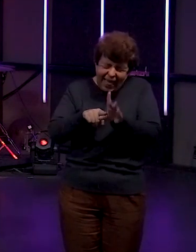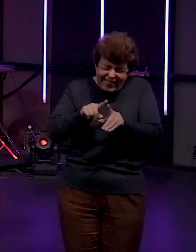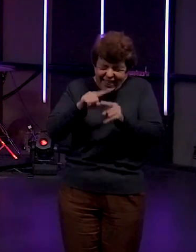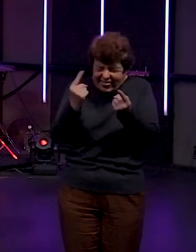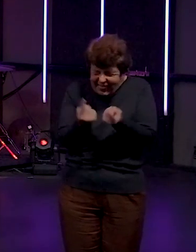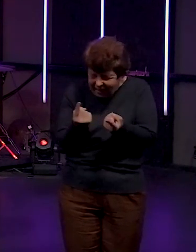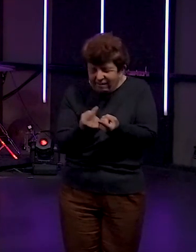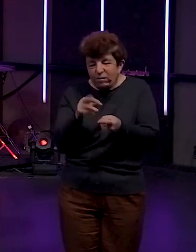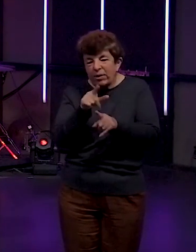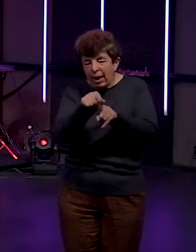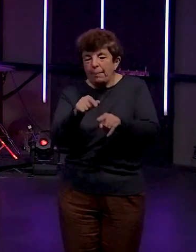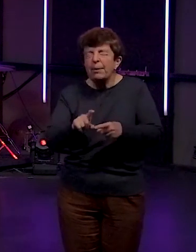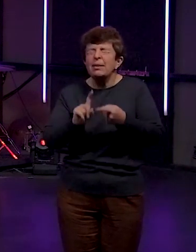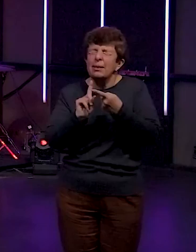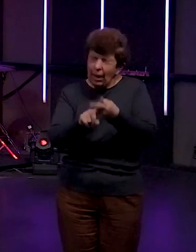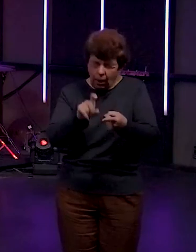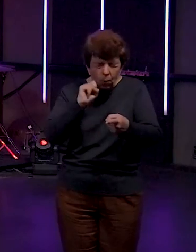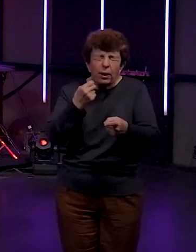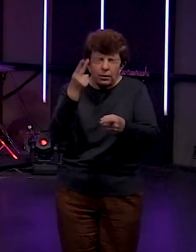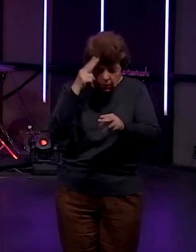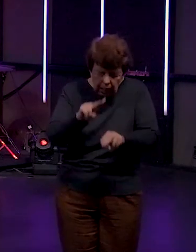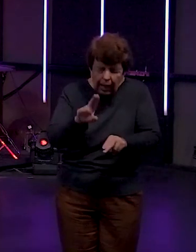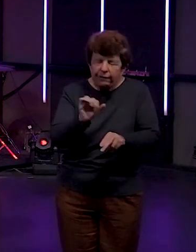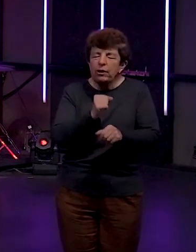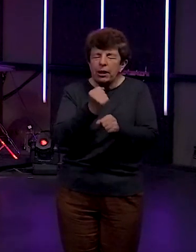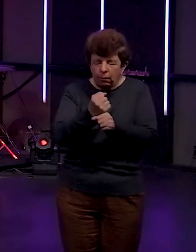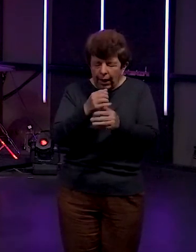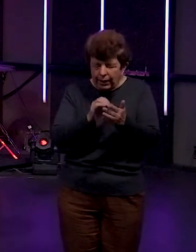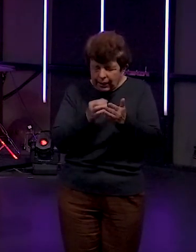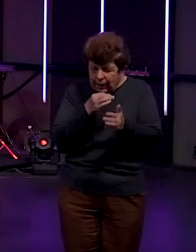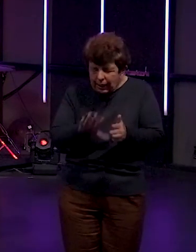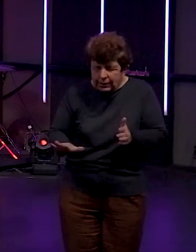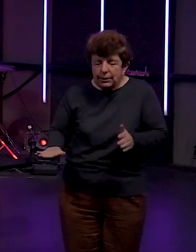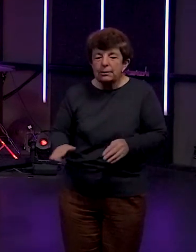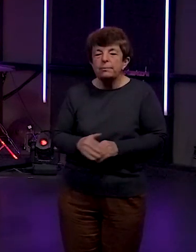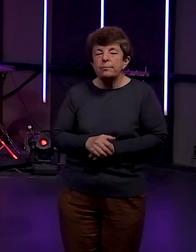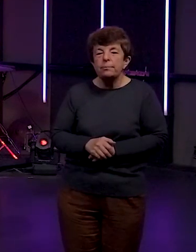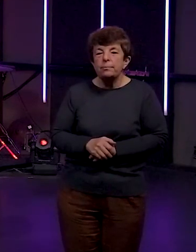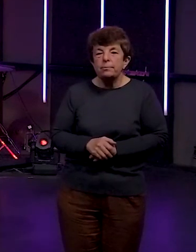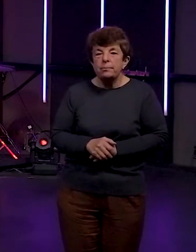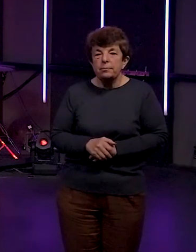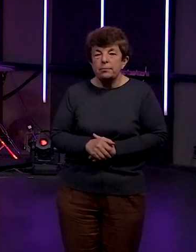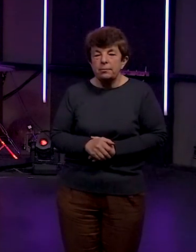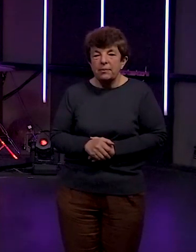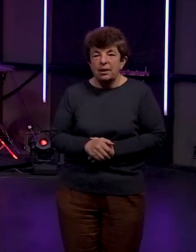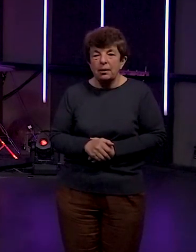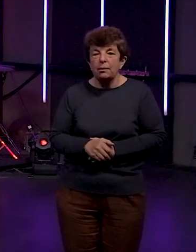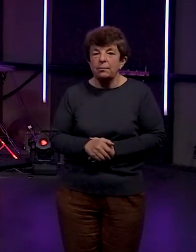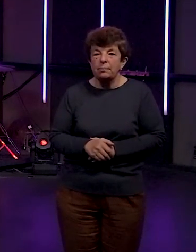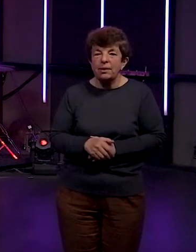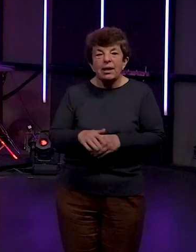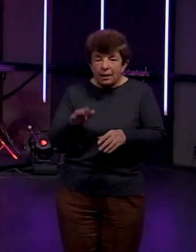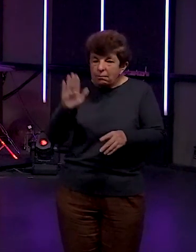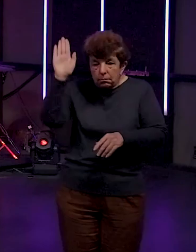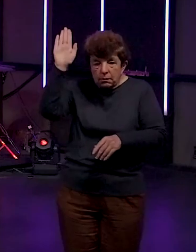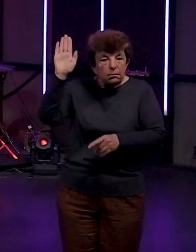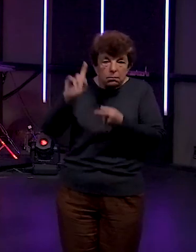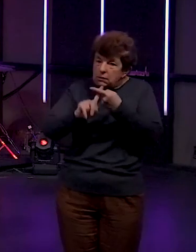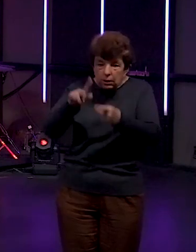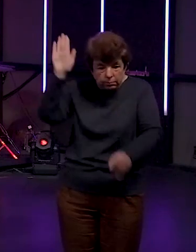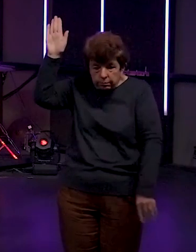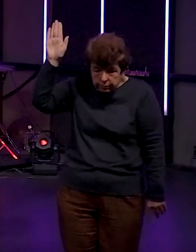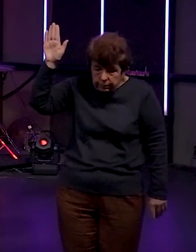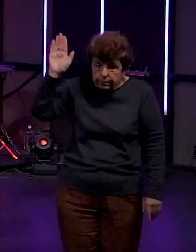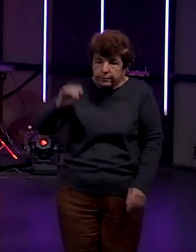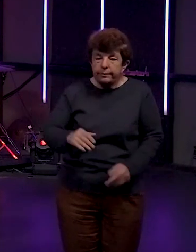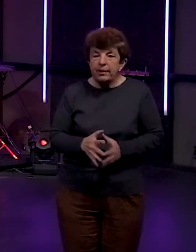they would even die for their grandkids. He said every hand stayed up and then